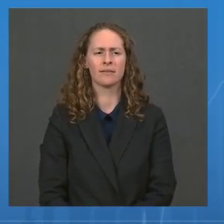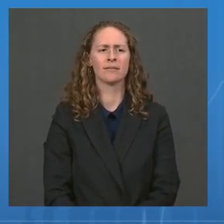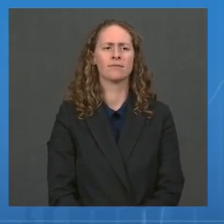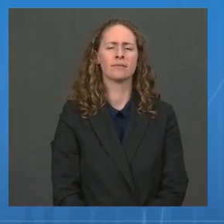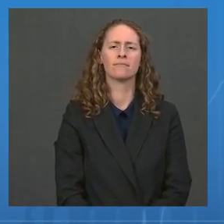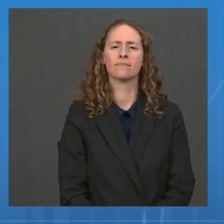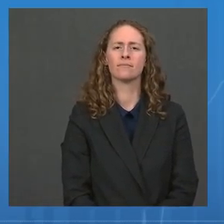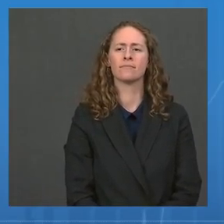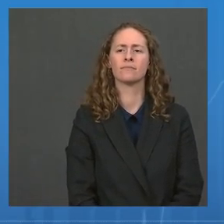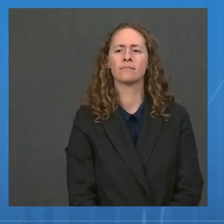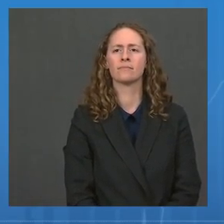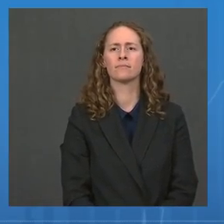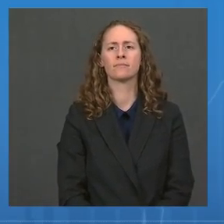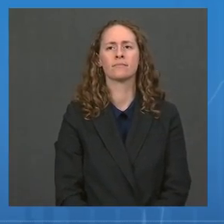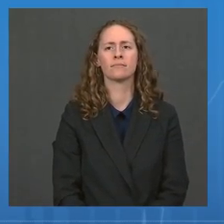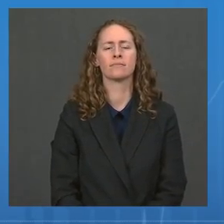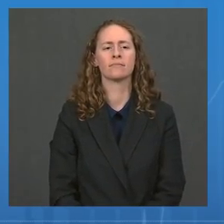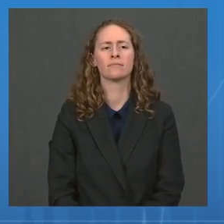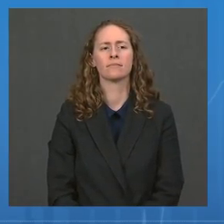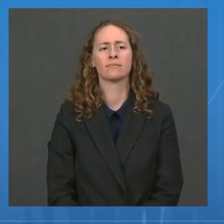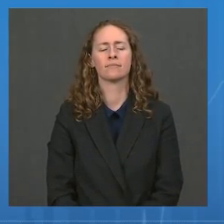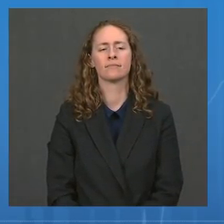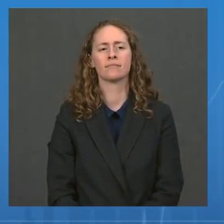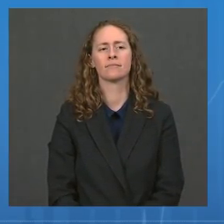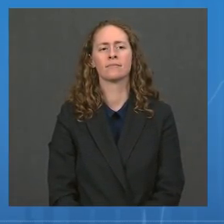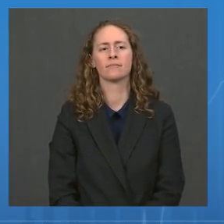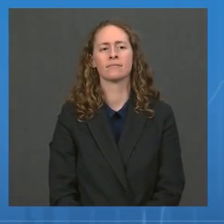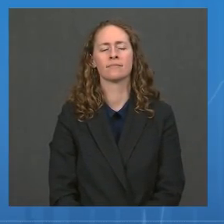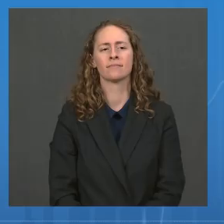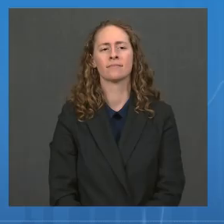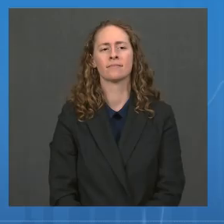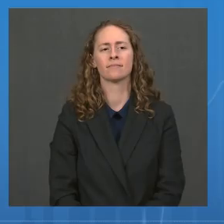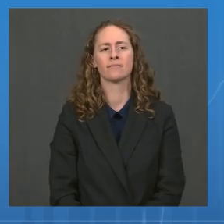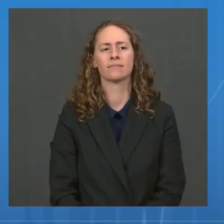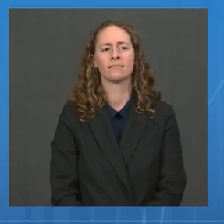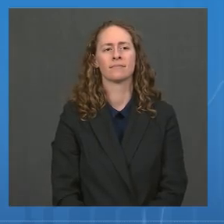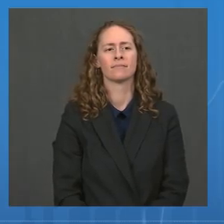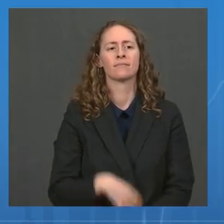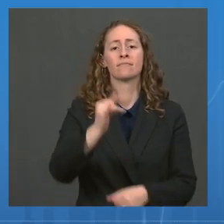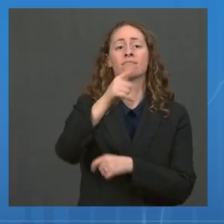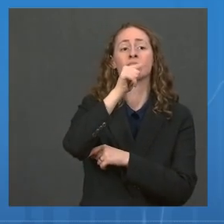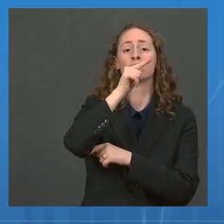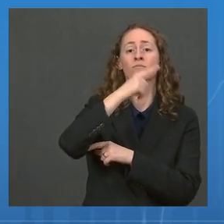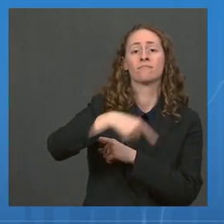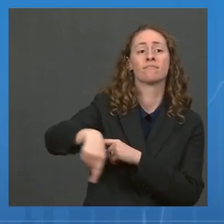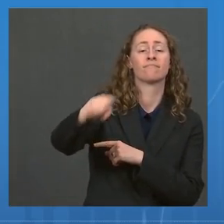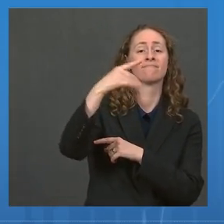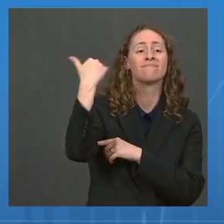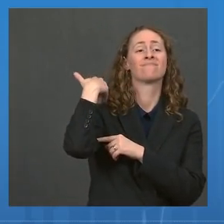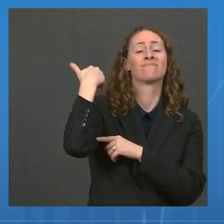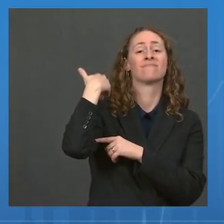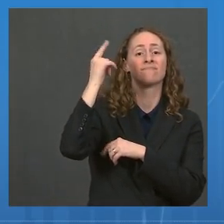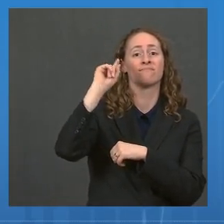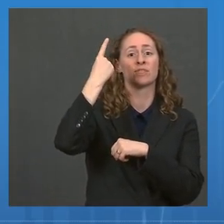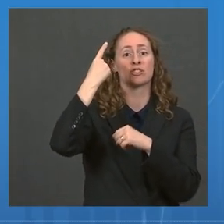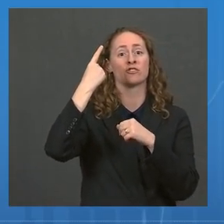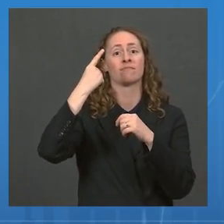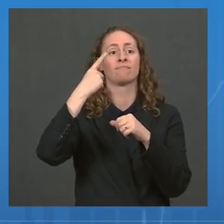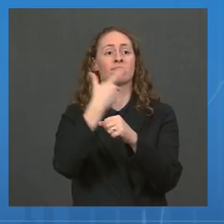As with the first rollout of vaccines in the primary series, what we are doing now is self-attestation.